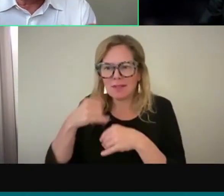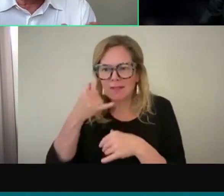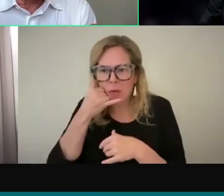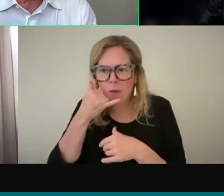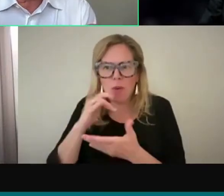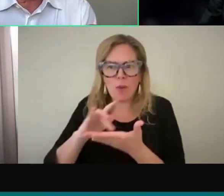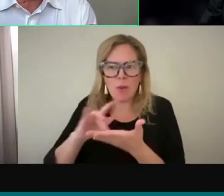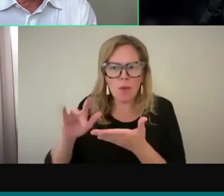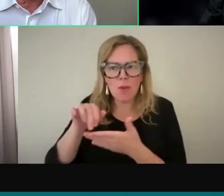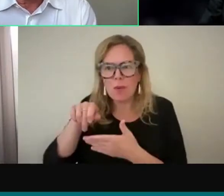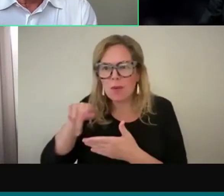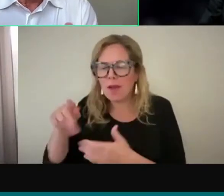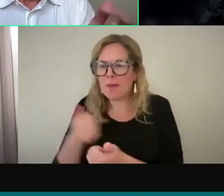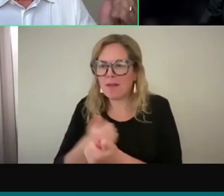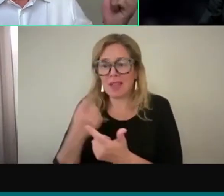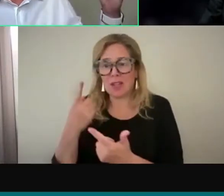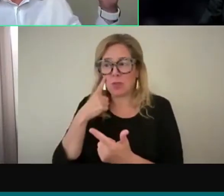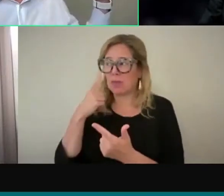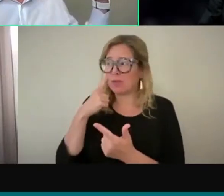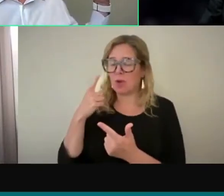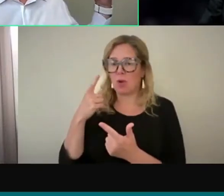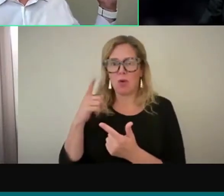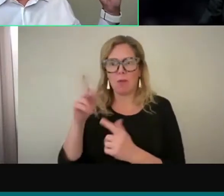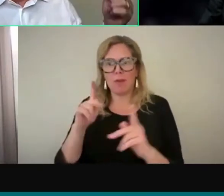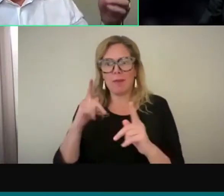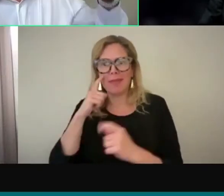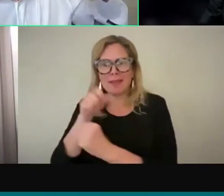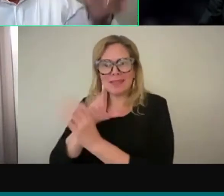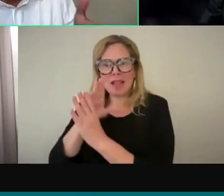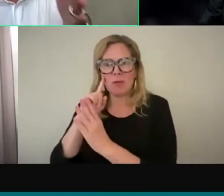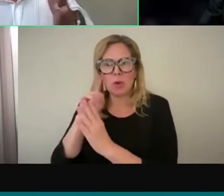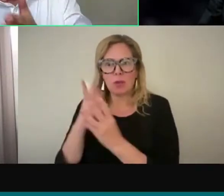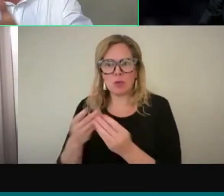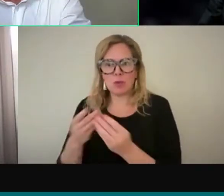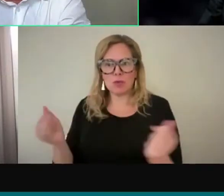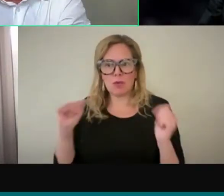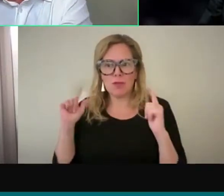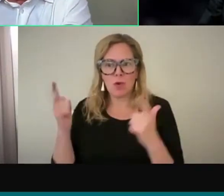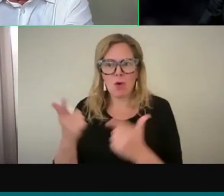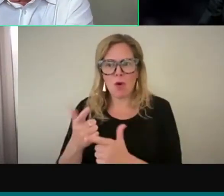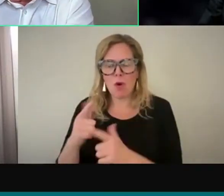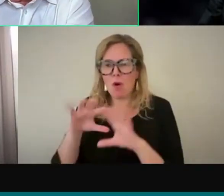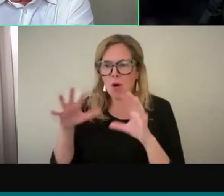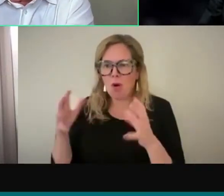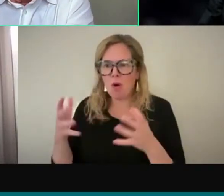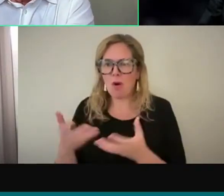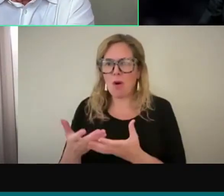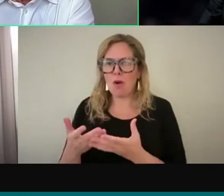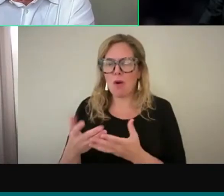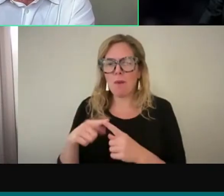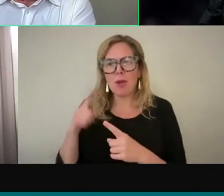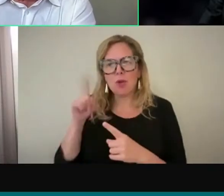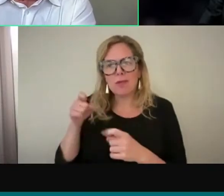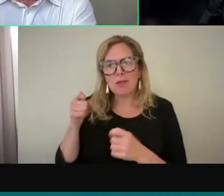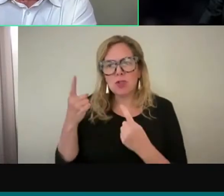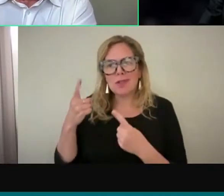The reality is that all of the steps along the way to get healthcare have to solve all of the